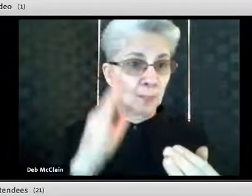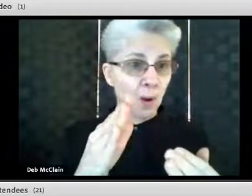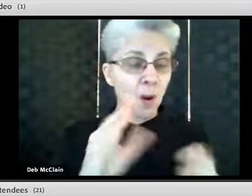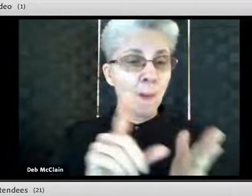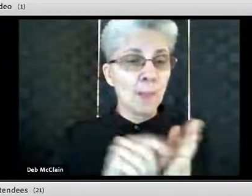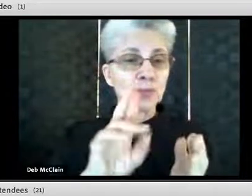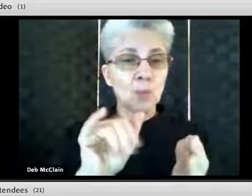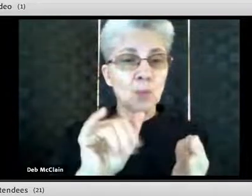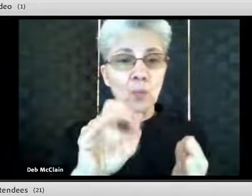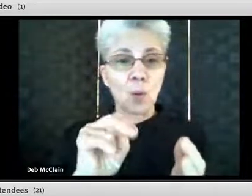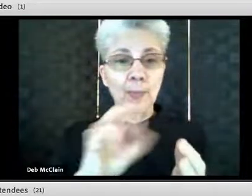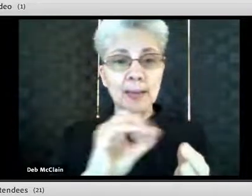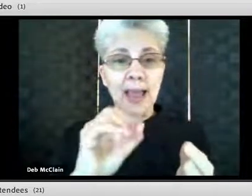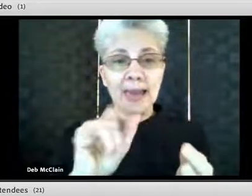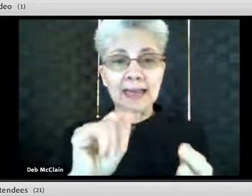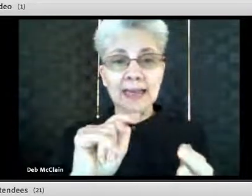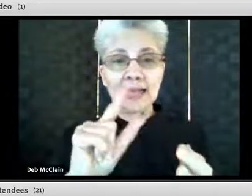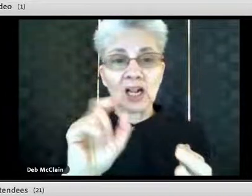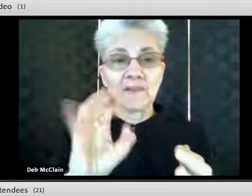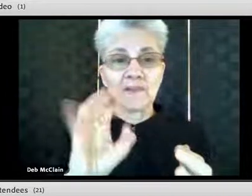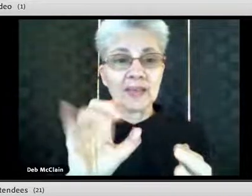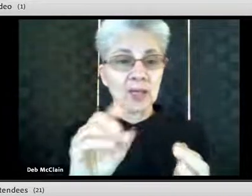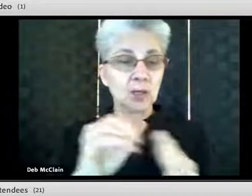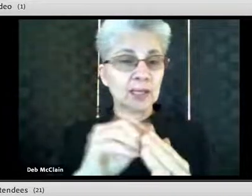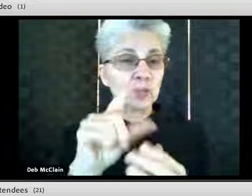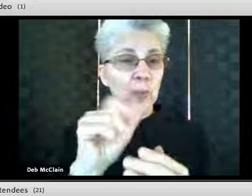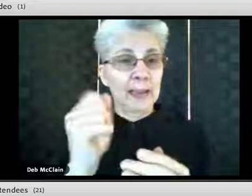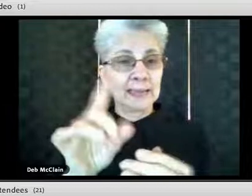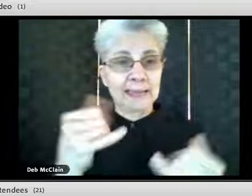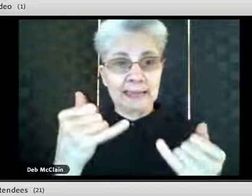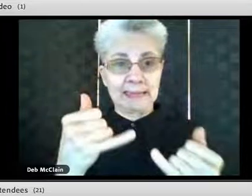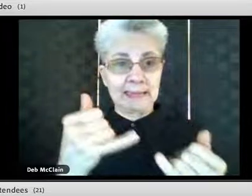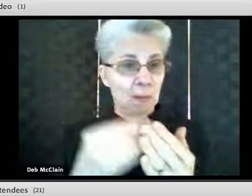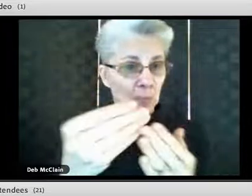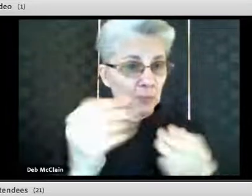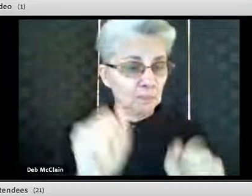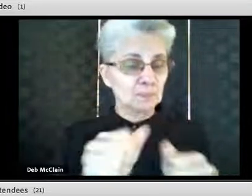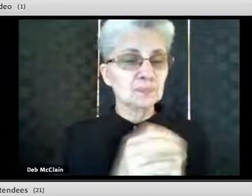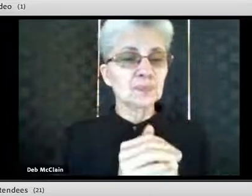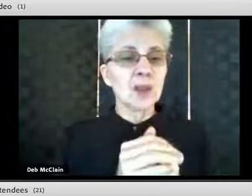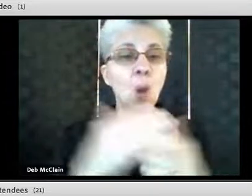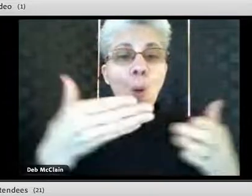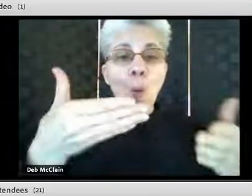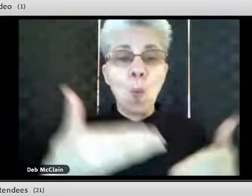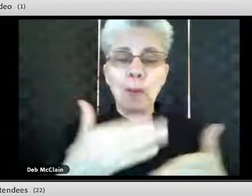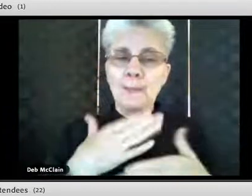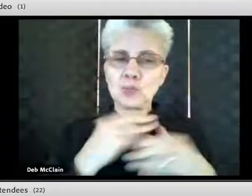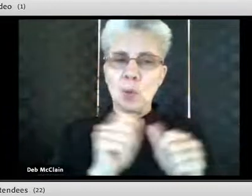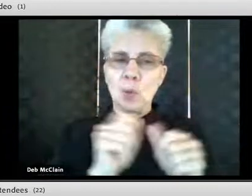Littlefield in 2018, is now available. Please welcome Diana Silveira and enjoy her webinar this morning.